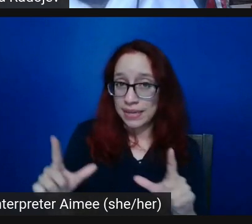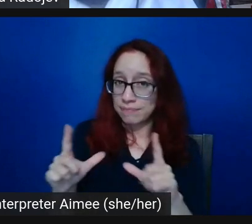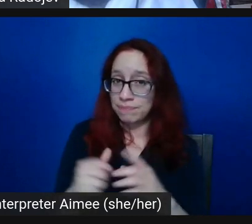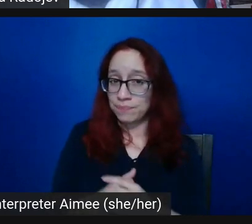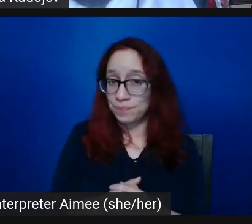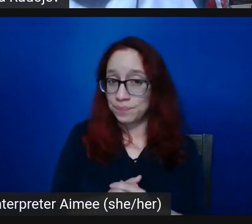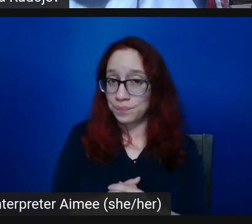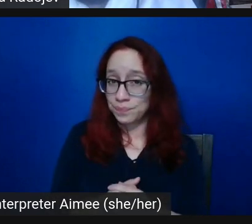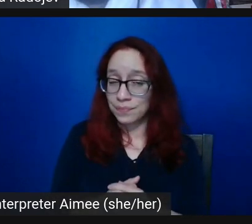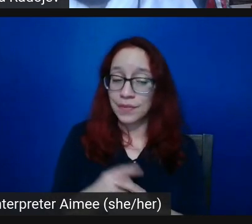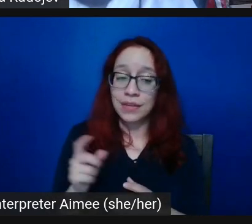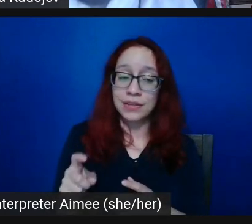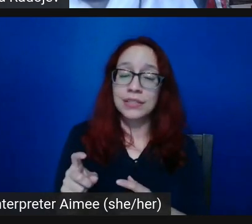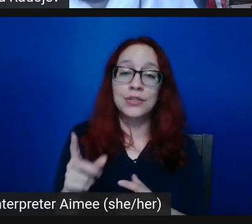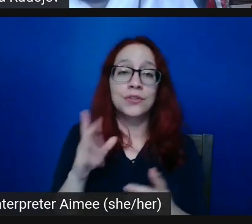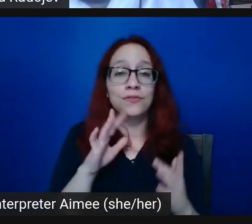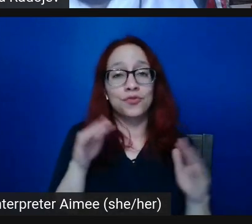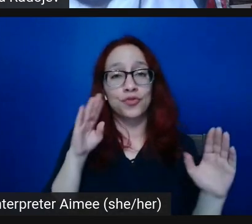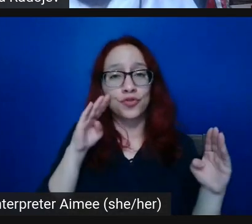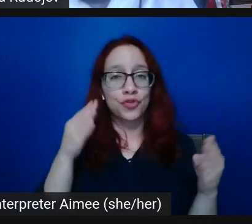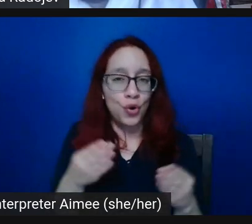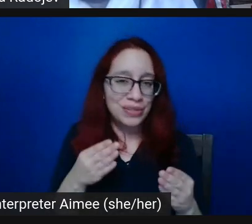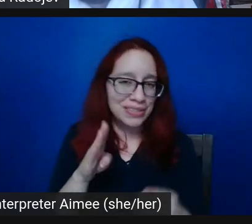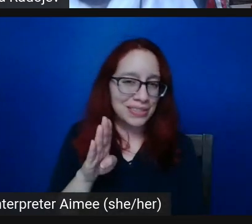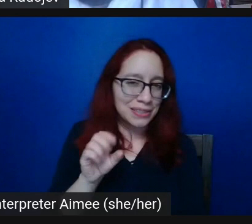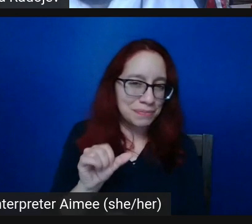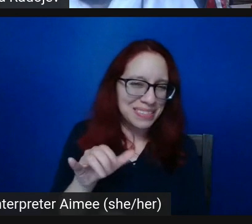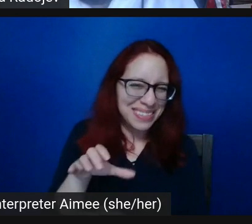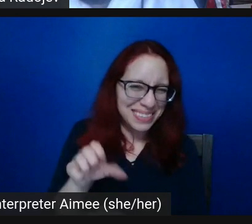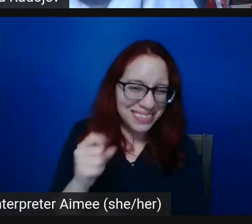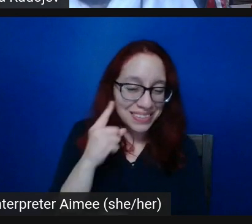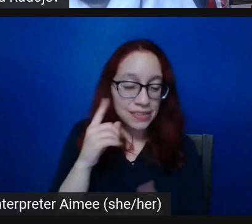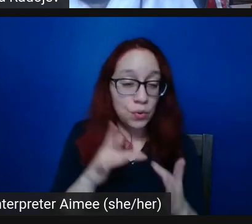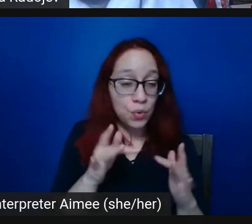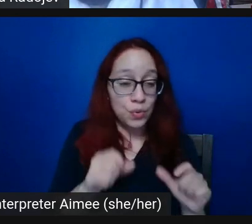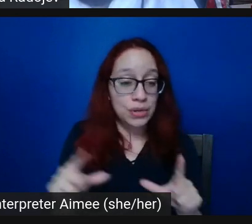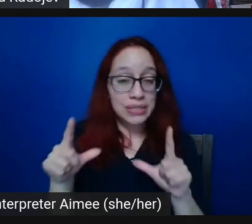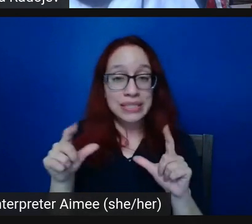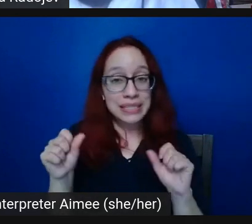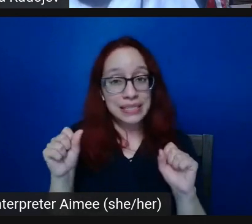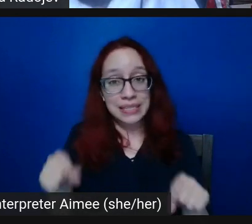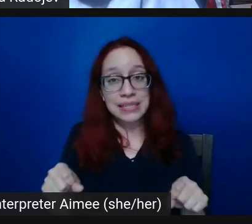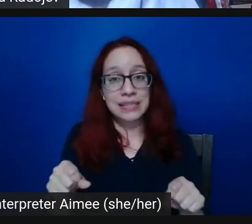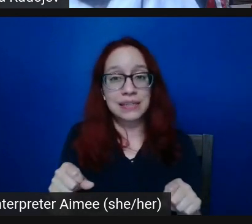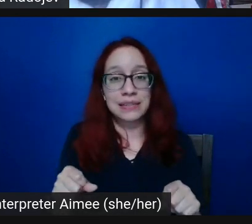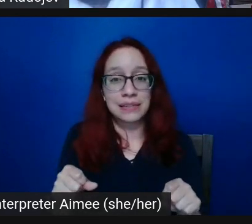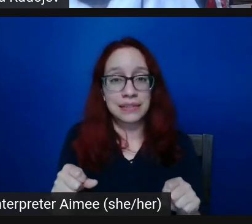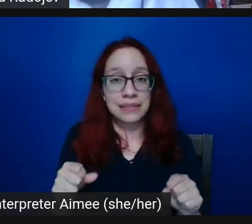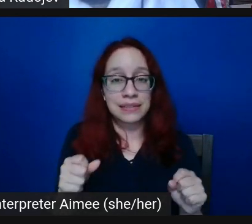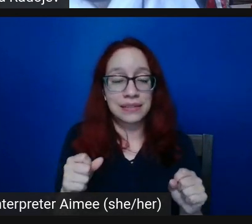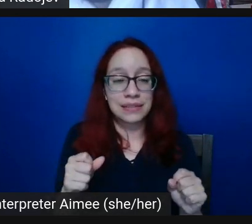You need to focus on the basics. If website is able to serve its basic function.